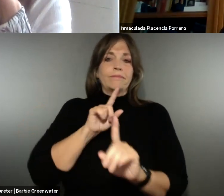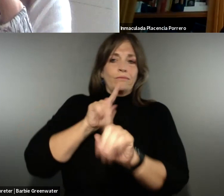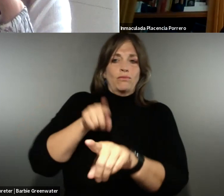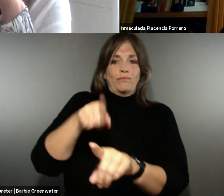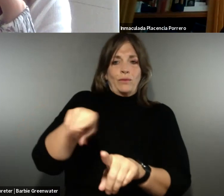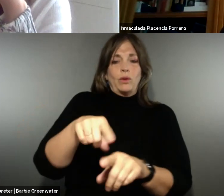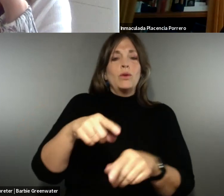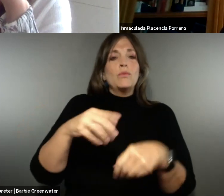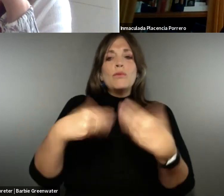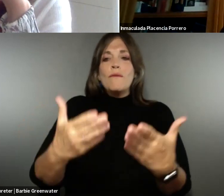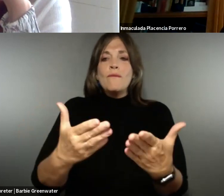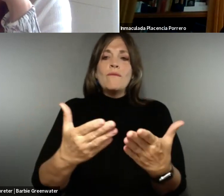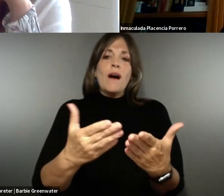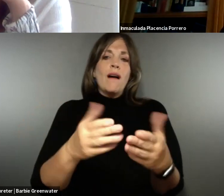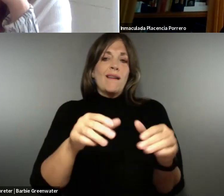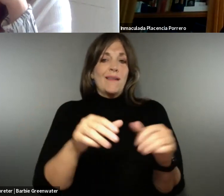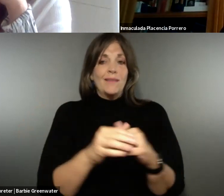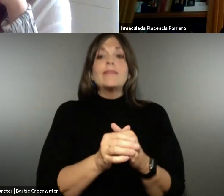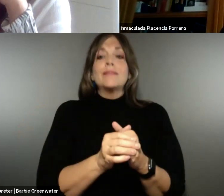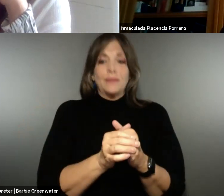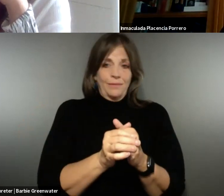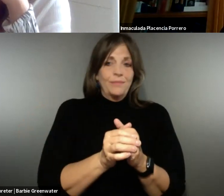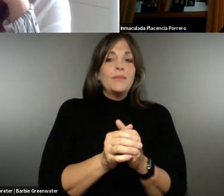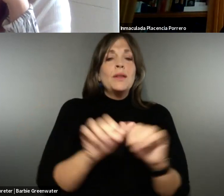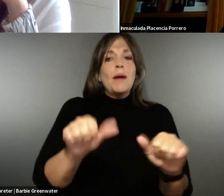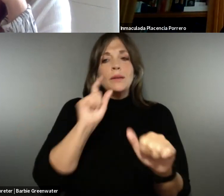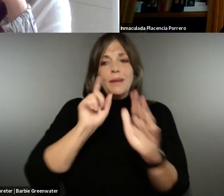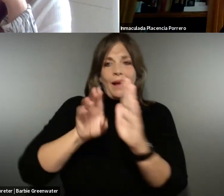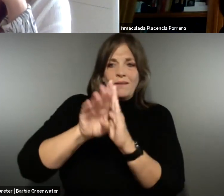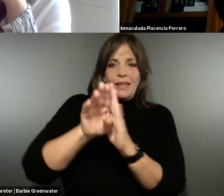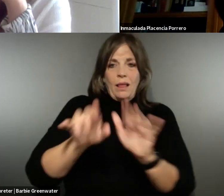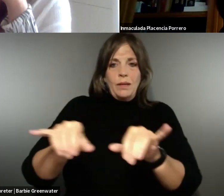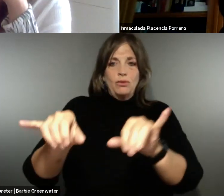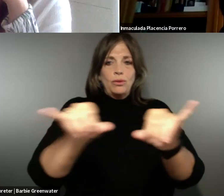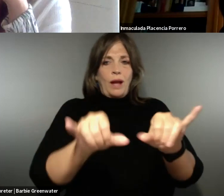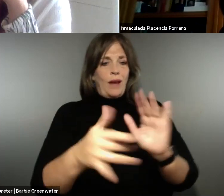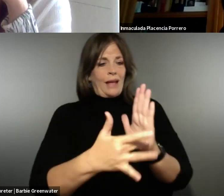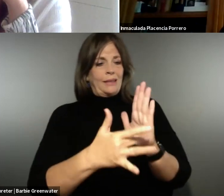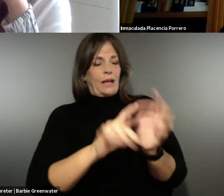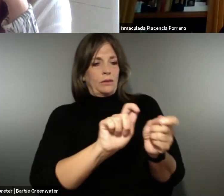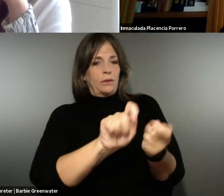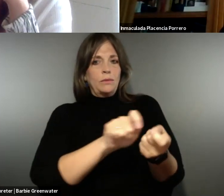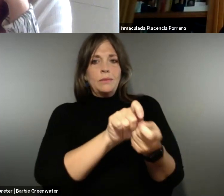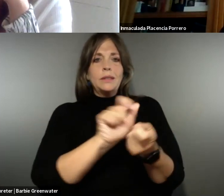they directive provides for the possibility of developing standards and technical specifications under certain conditions.